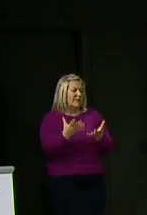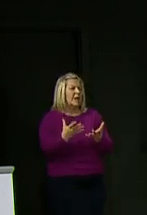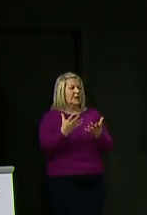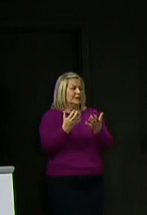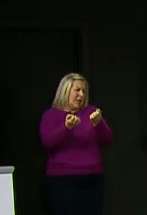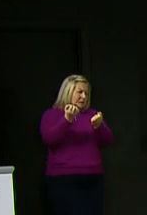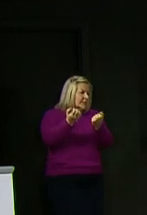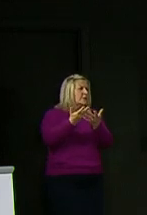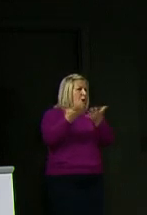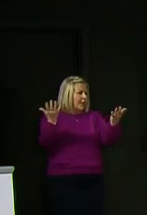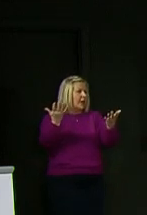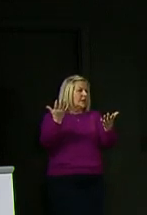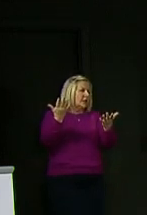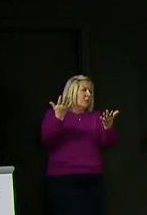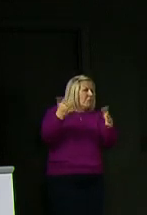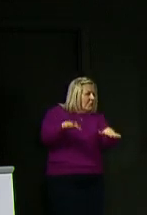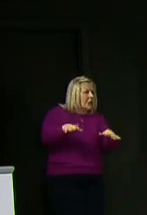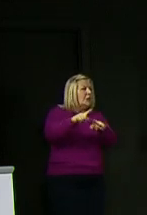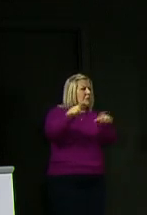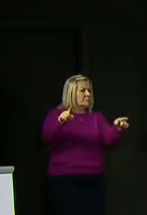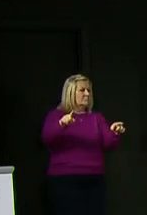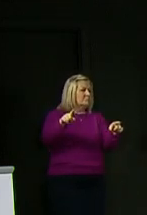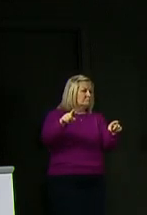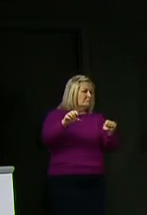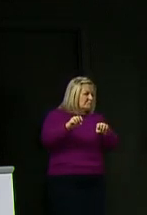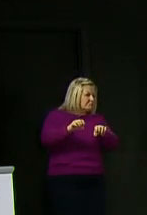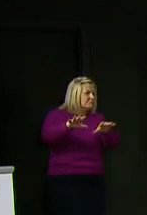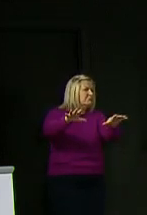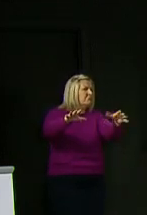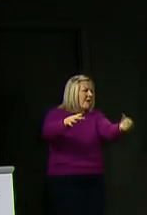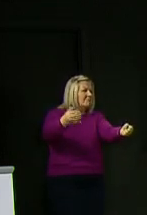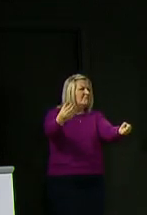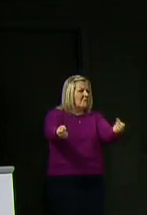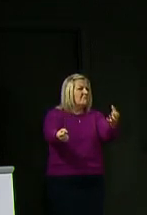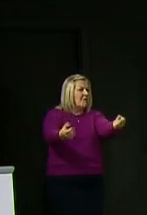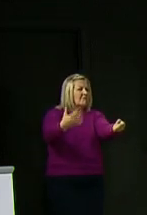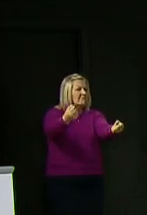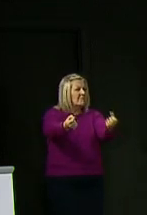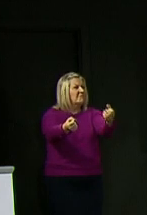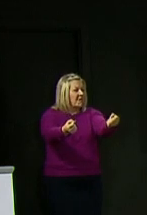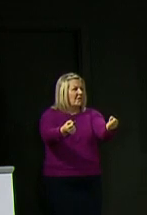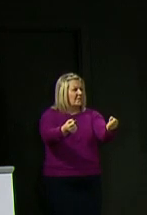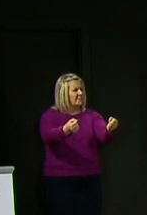I think it was about 65,000 at the start. Bearing in mind what the First Minister said